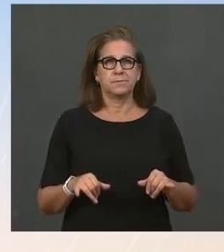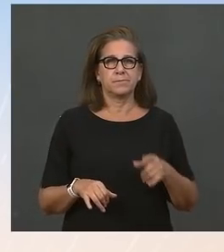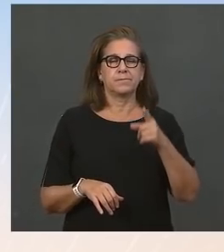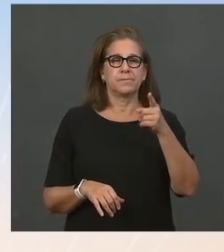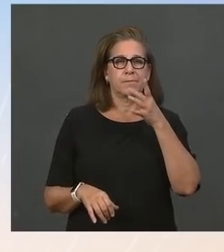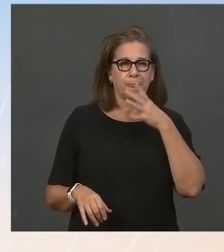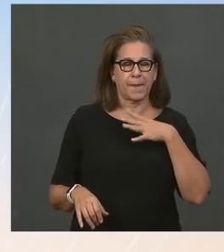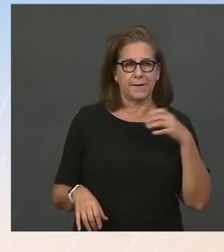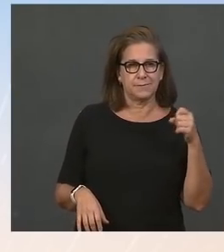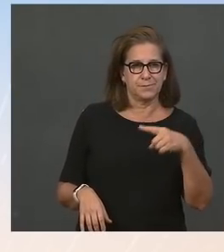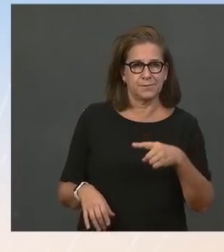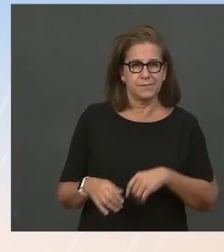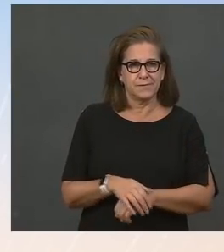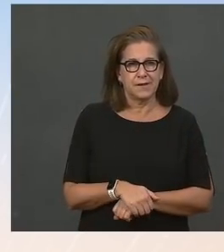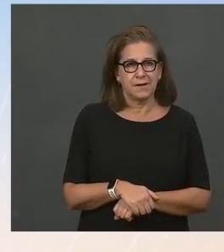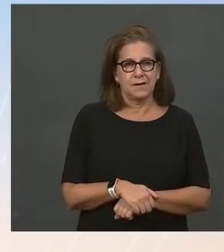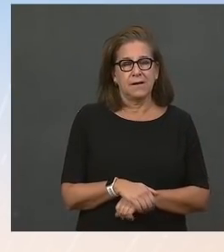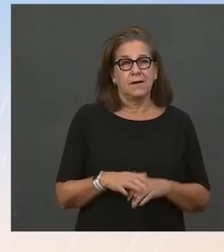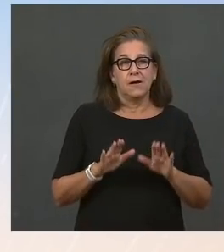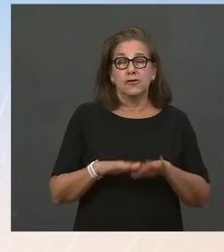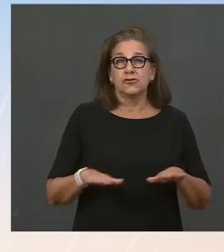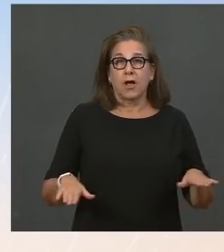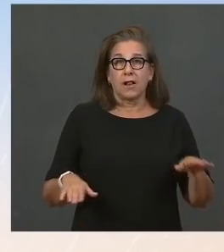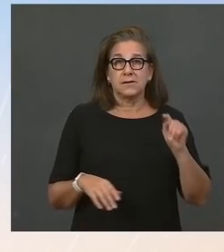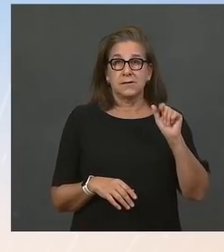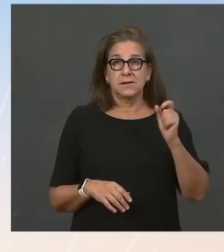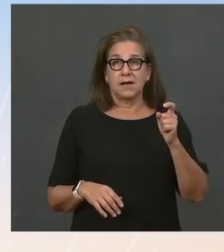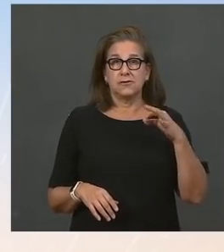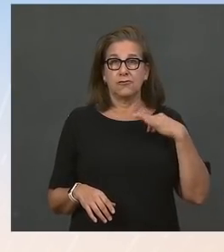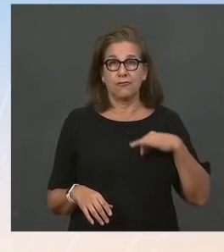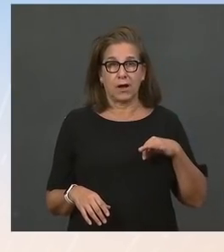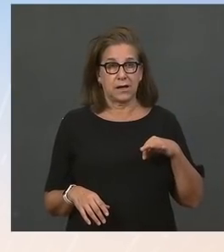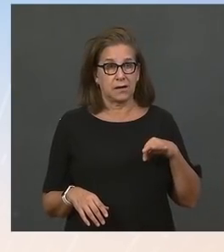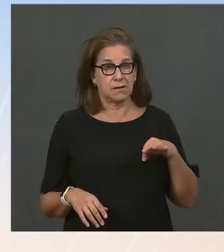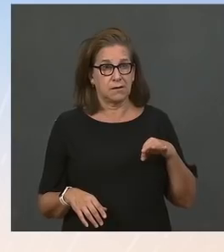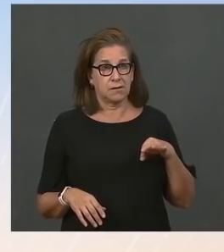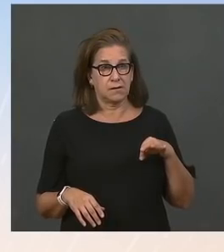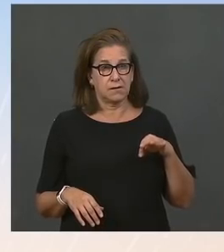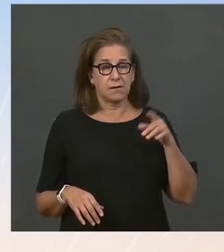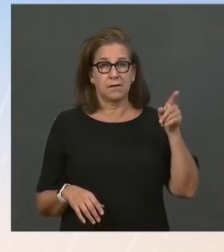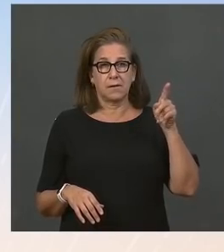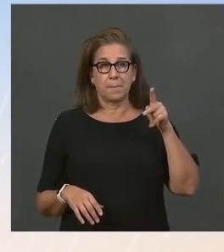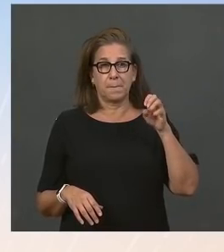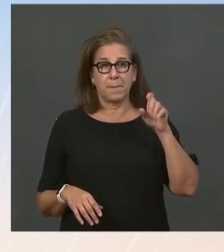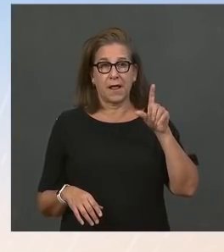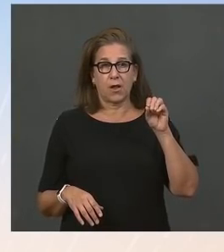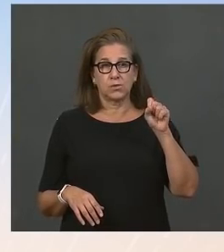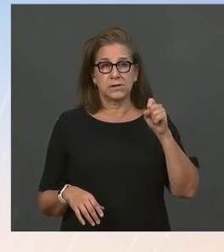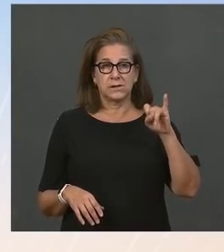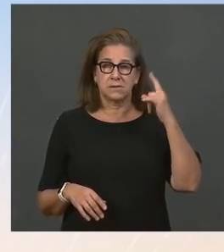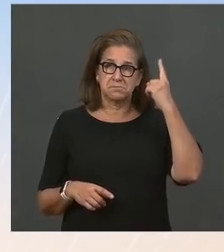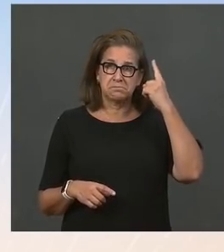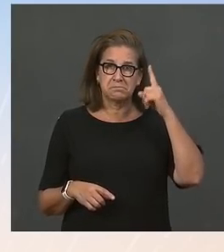that the President was looking at a one-year extension. According to the Census Bureau, 47 percent of families use that money to buy food.